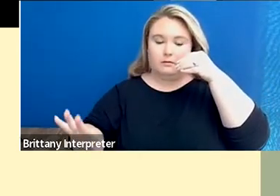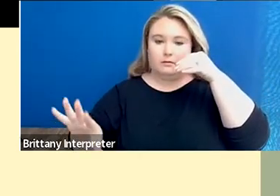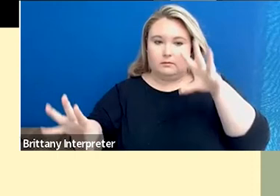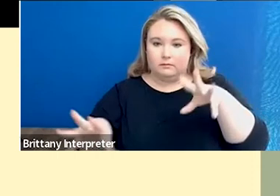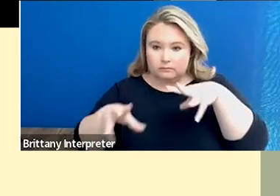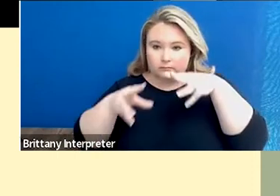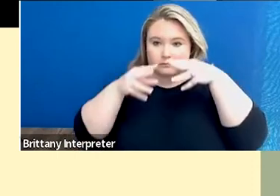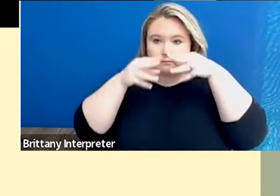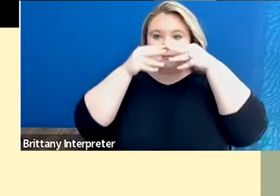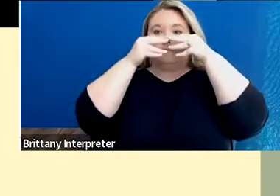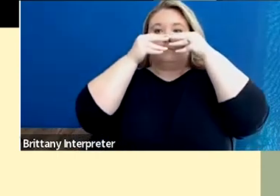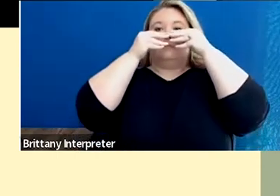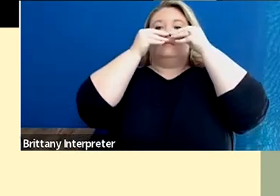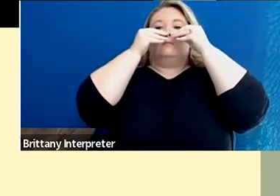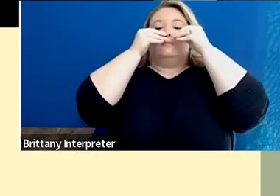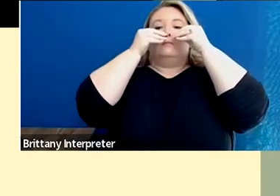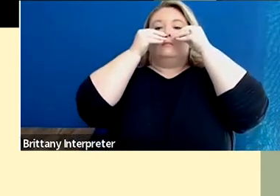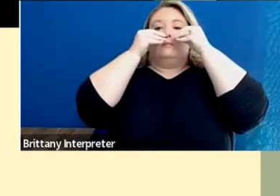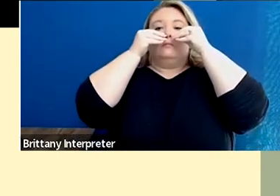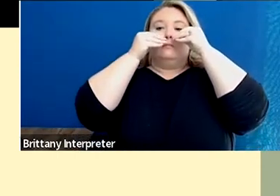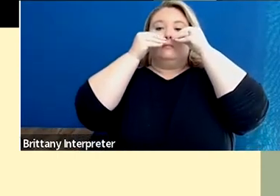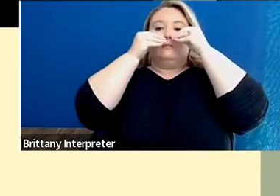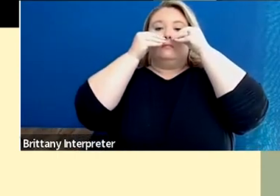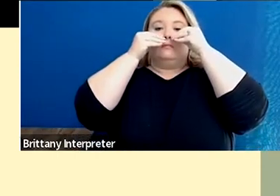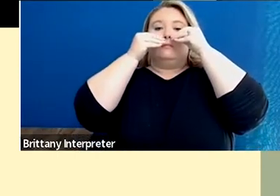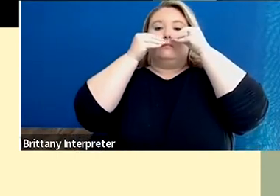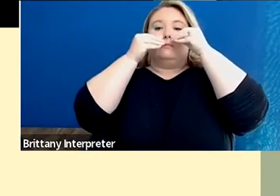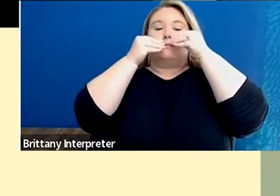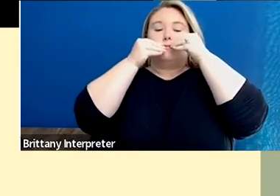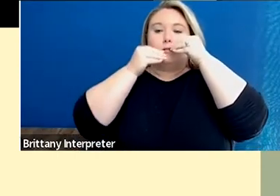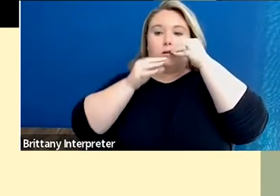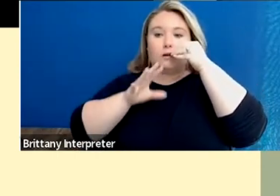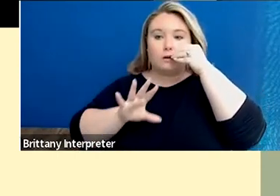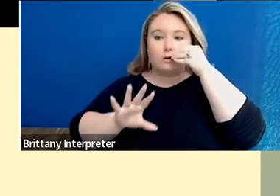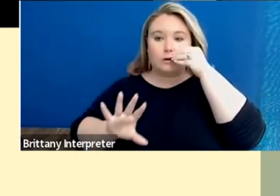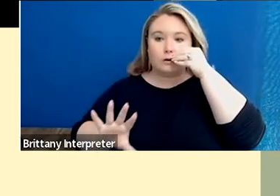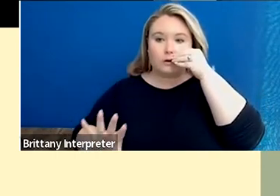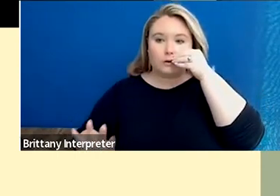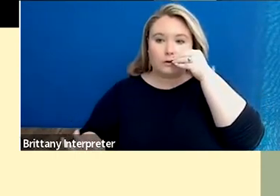Again, and through your nose and exhale through your mouth.